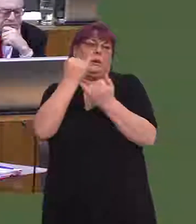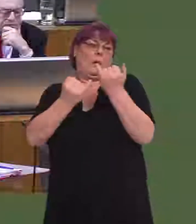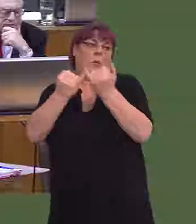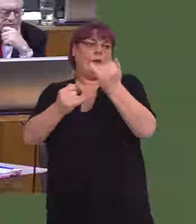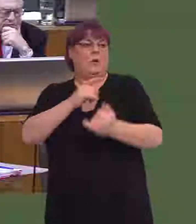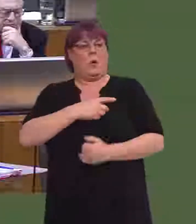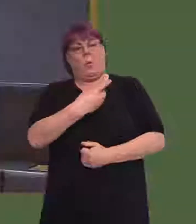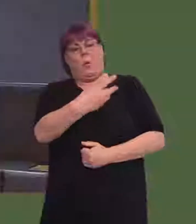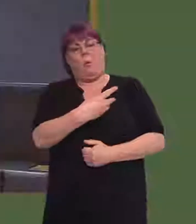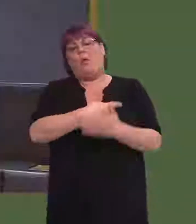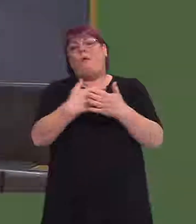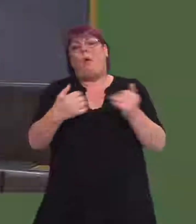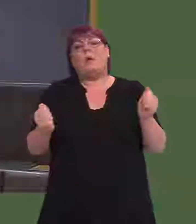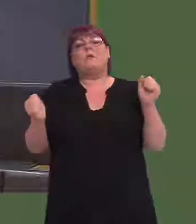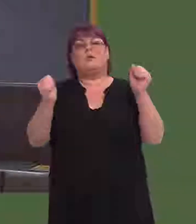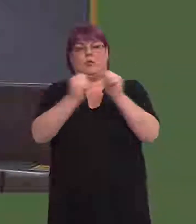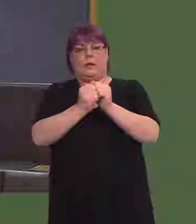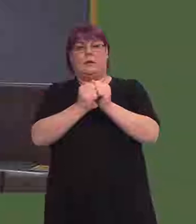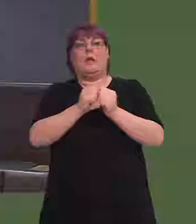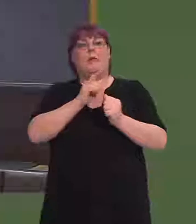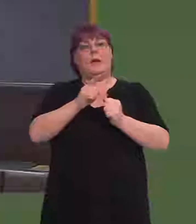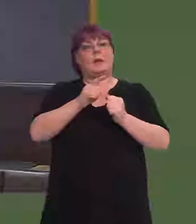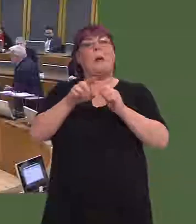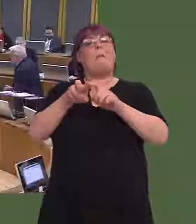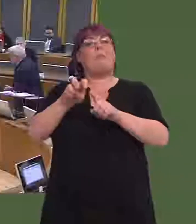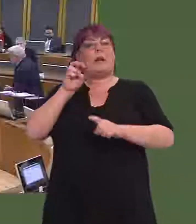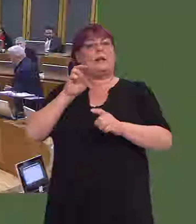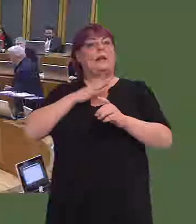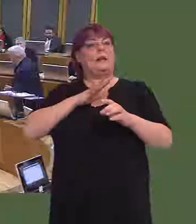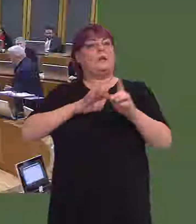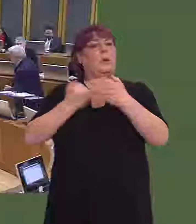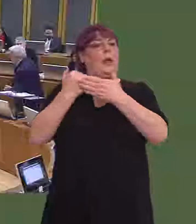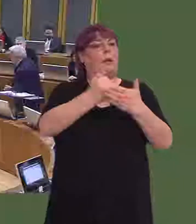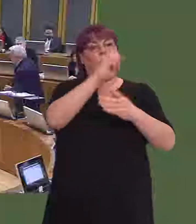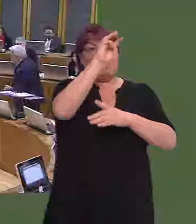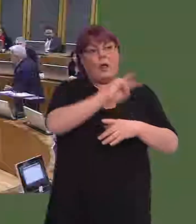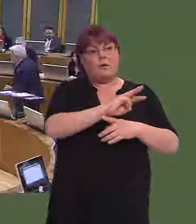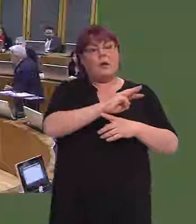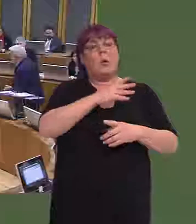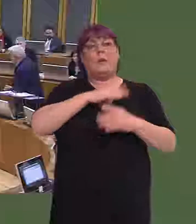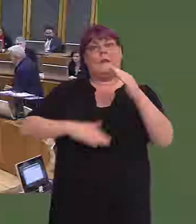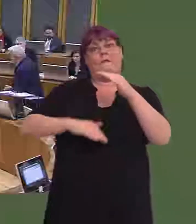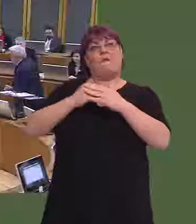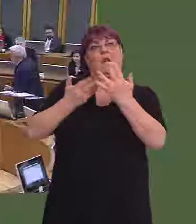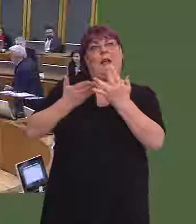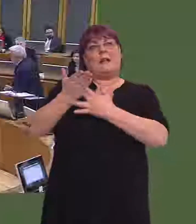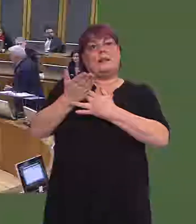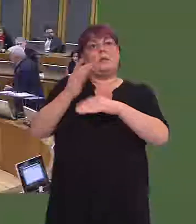in the same position of saying that Brexit has to work for Wales, that we have to make sure that we have full and unfettered access to the single market and that also we should